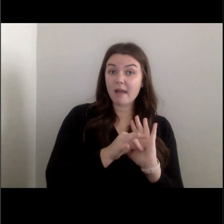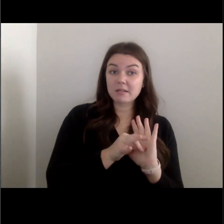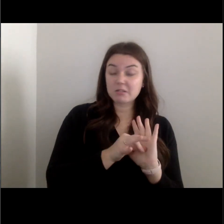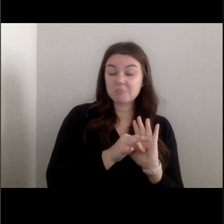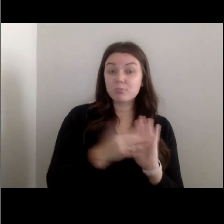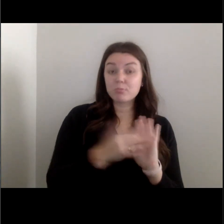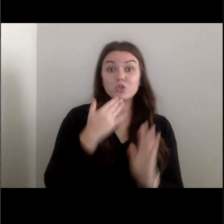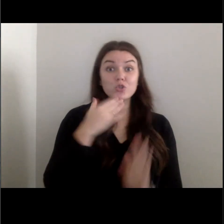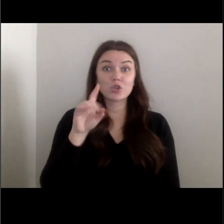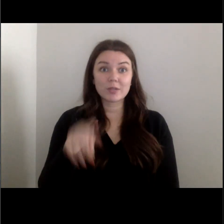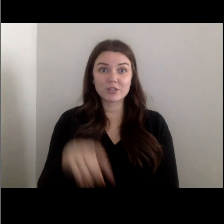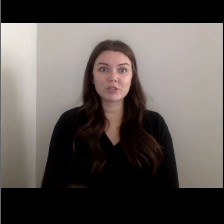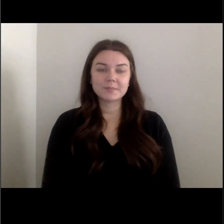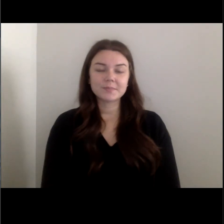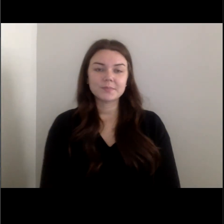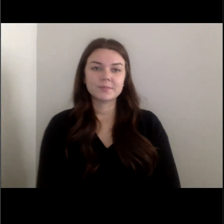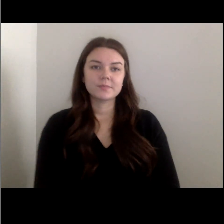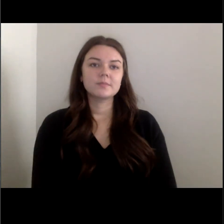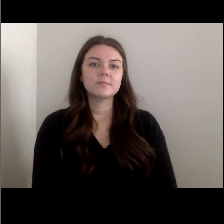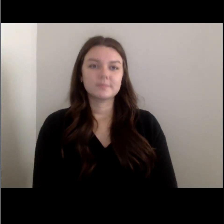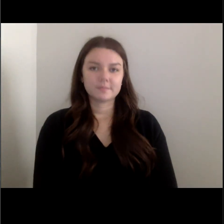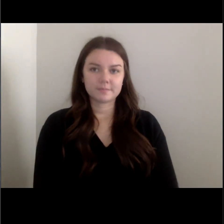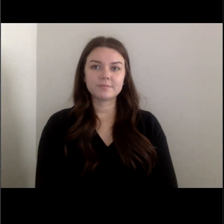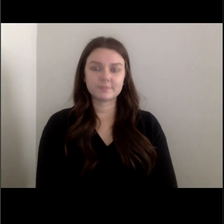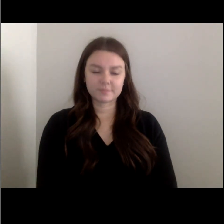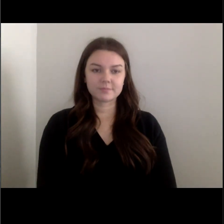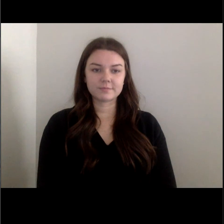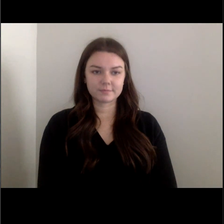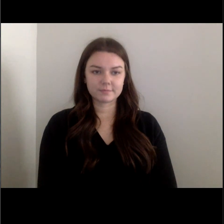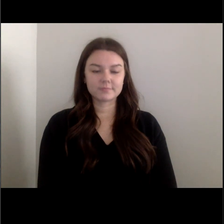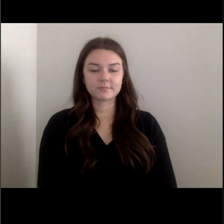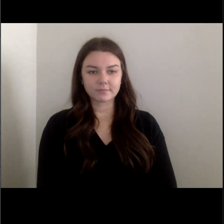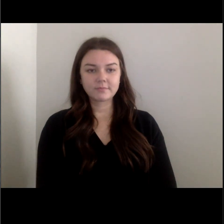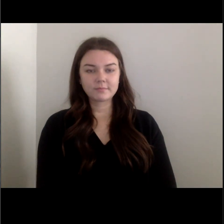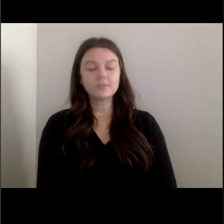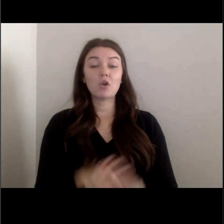[Lisa] Yeah, and I think that it also shows that to do these experiments,